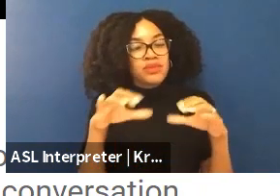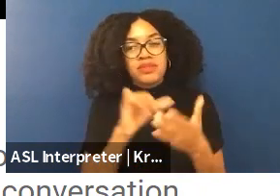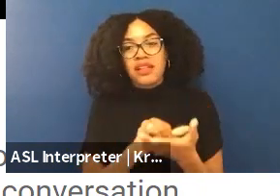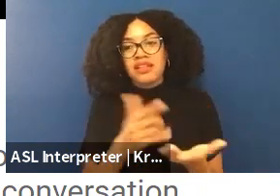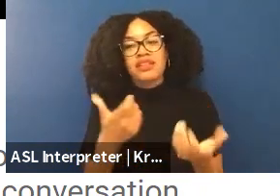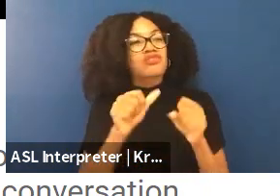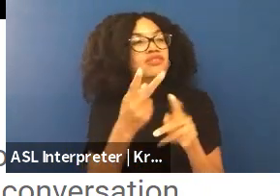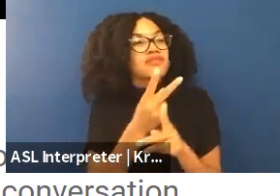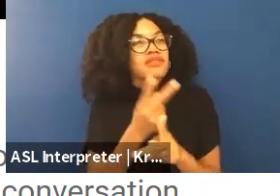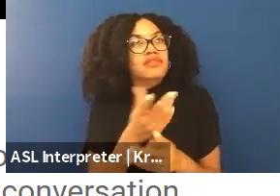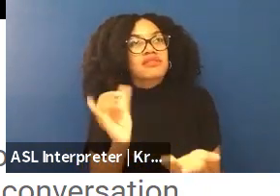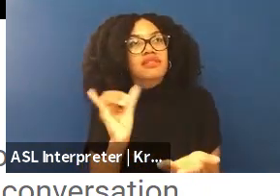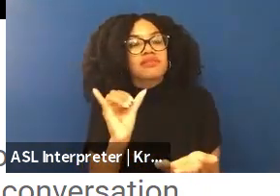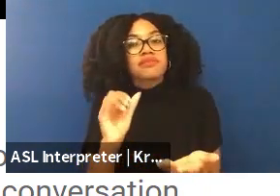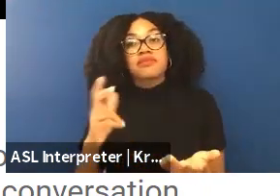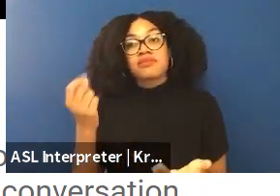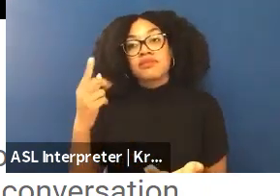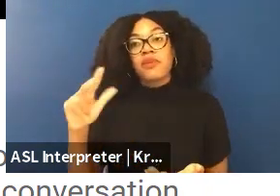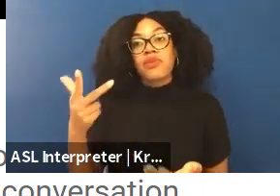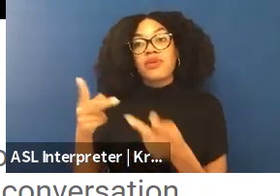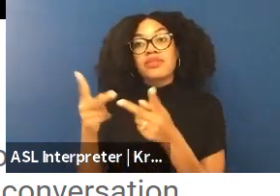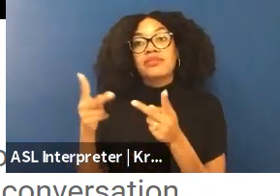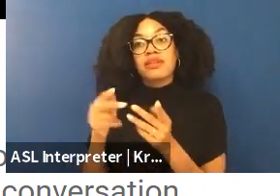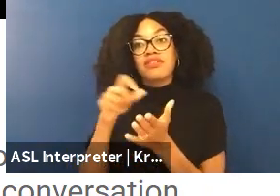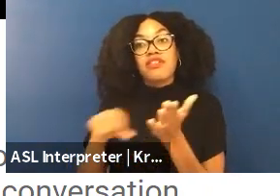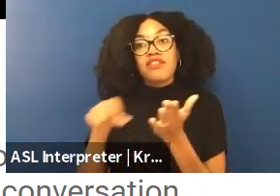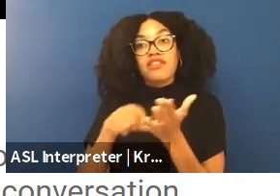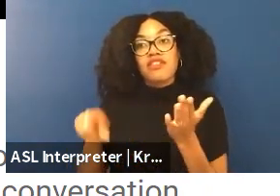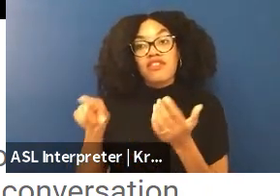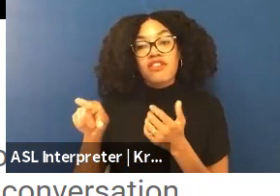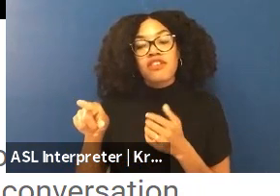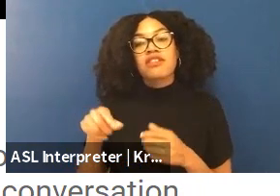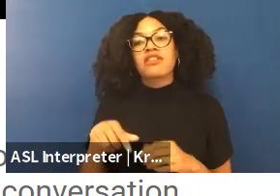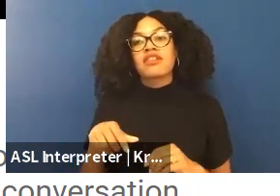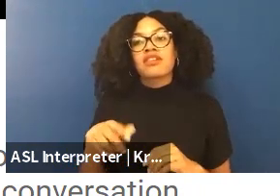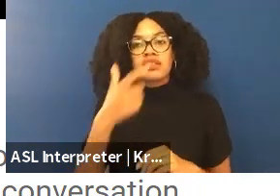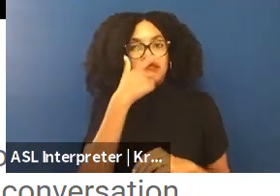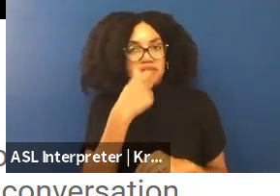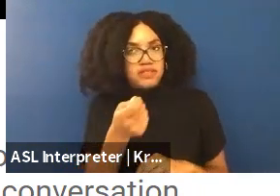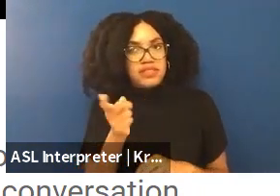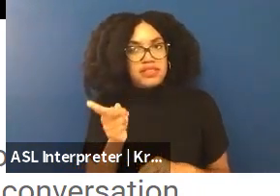because the third space article, too-- I thought what Whitchurch was interesting was-- There's this